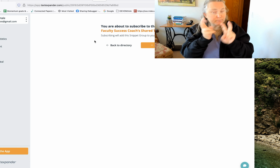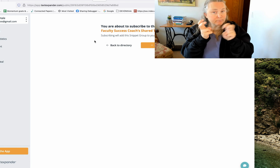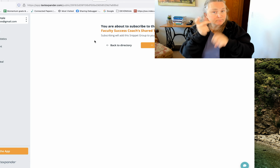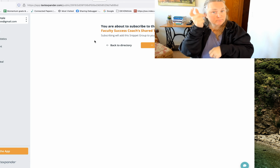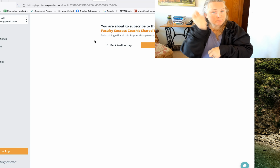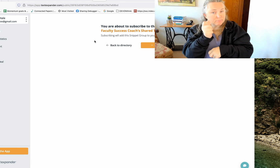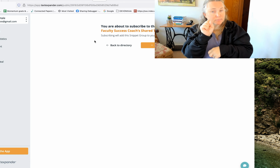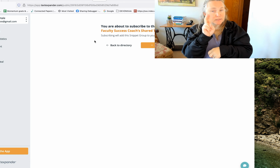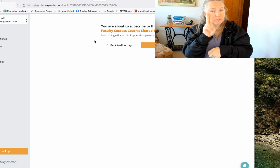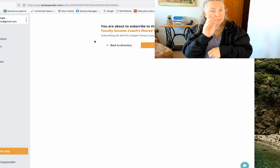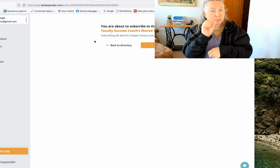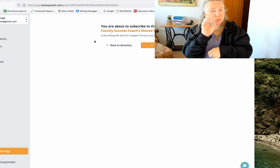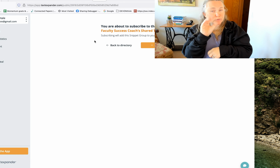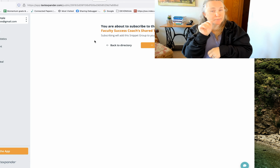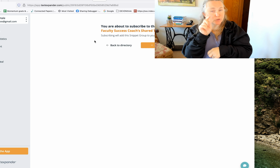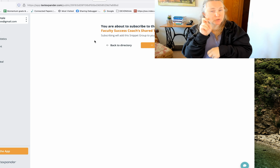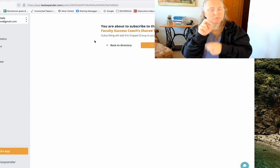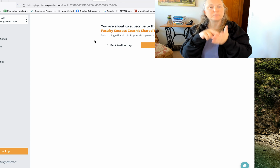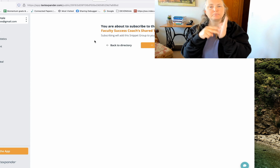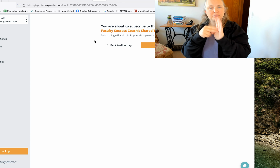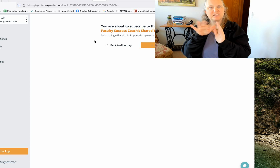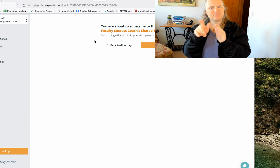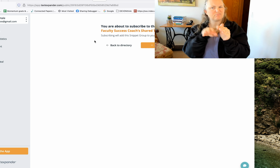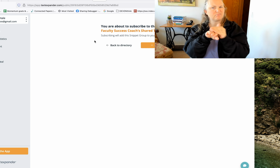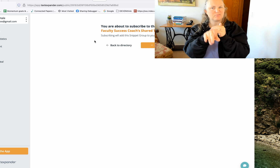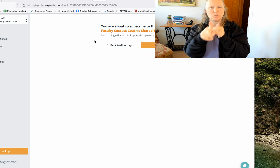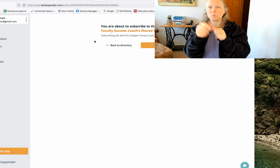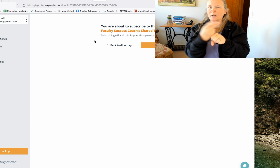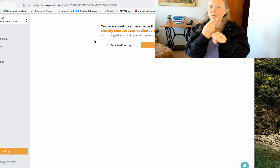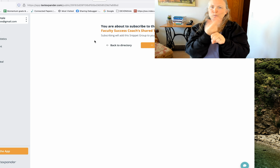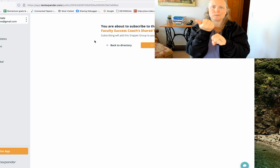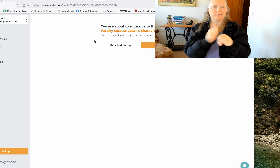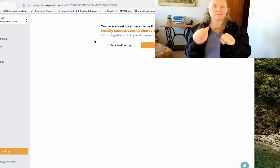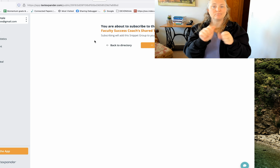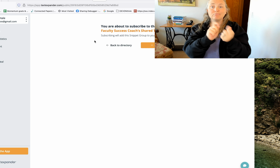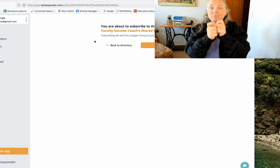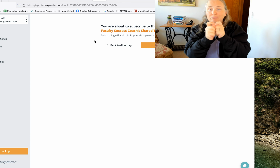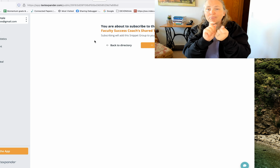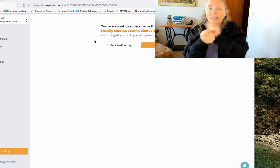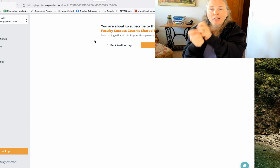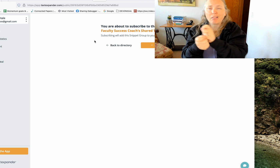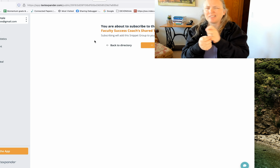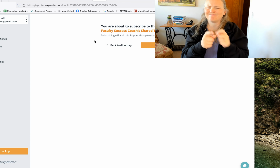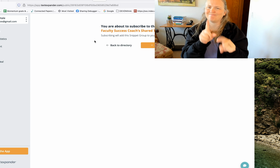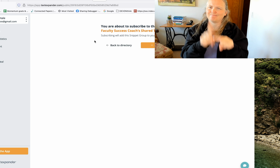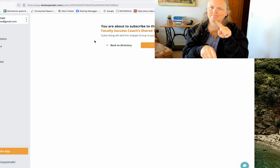Subscription means you have access and can use any of those snippets, but you're not able to edit those snippets.